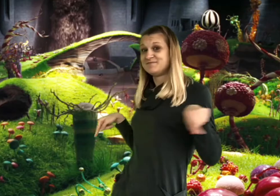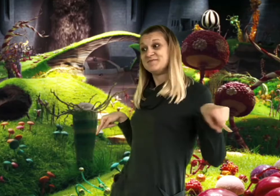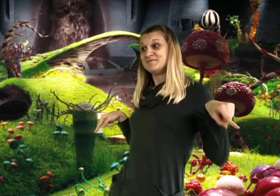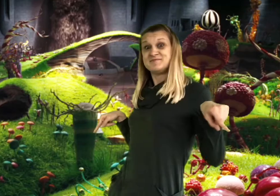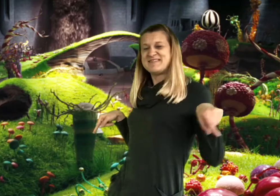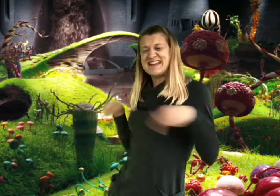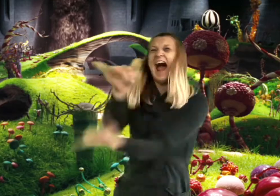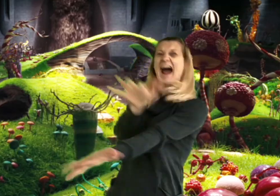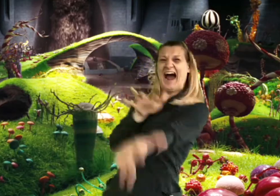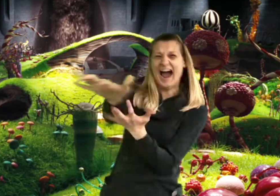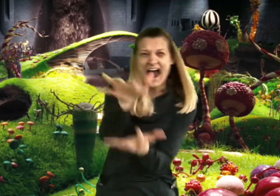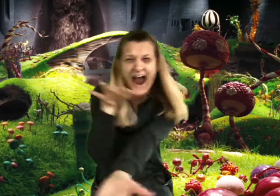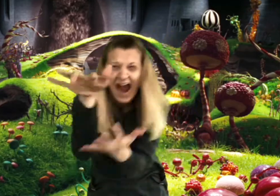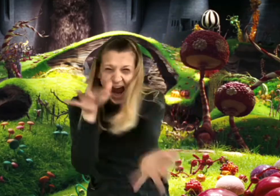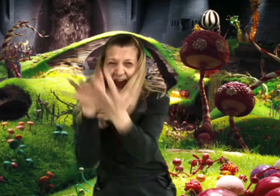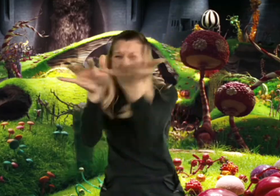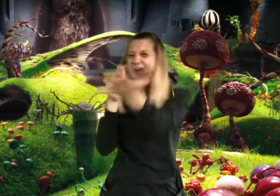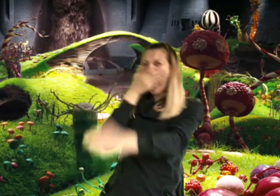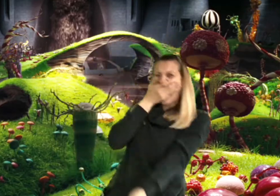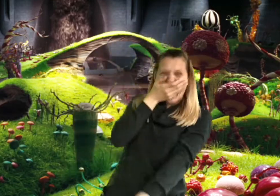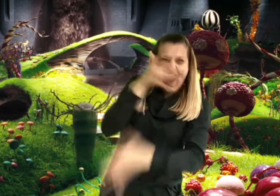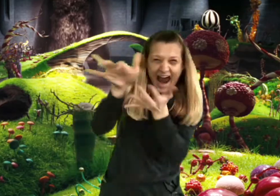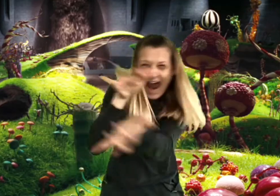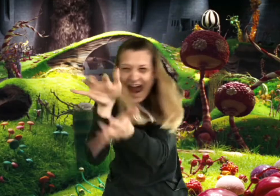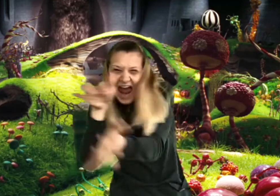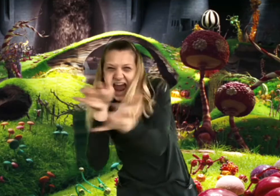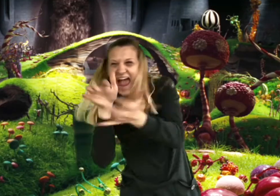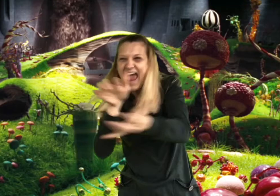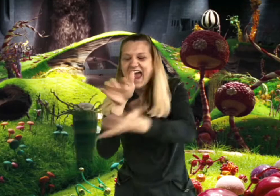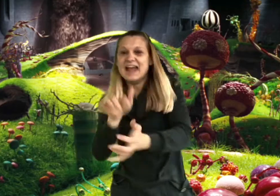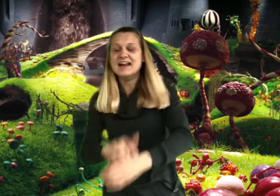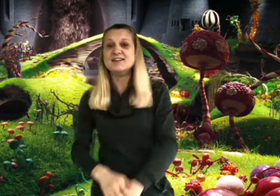and all five of them burst into peals of laughter.